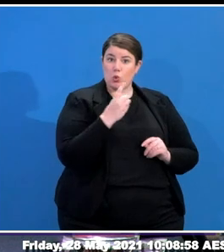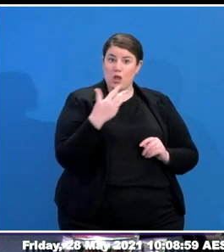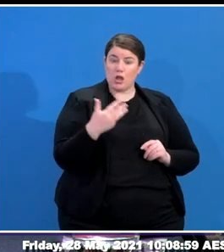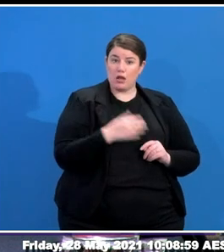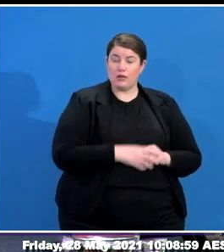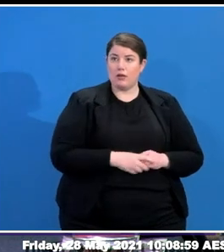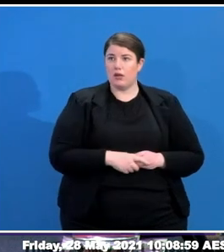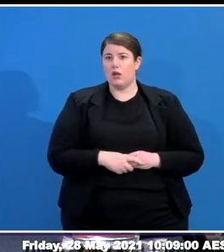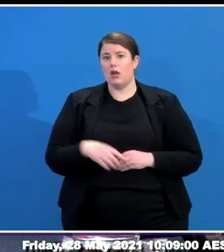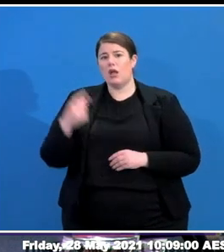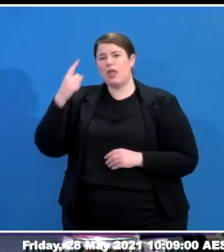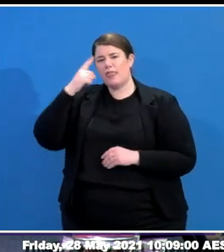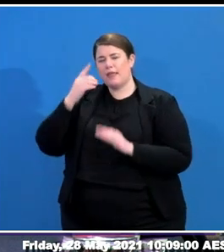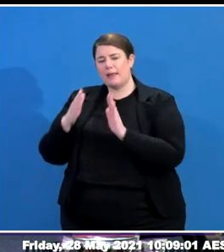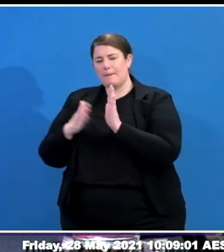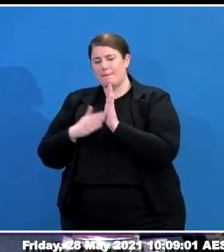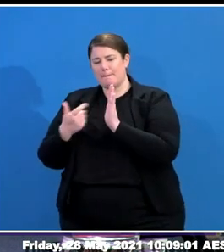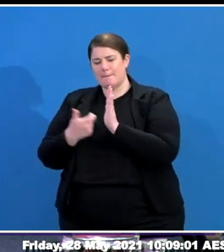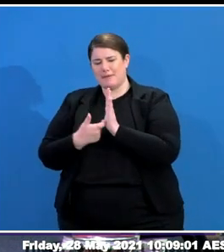I believe Mr Campbell Hedley undertook the minutes.